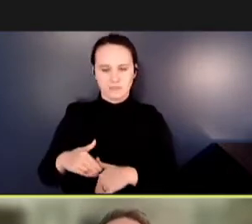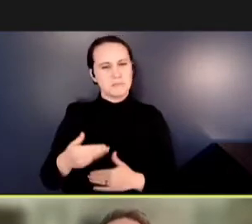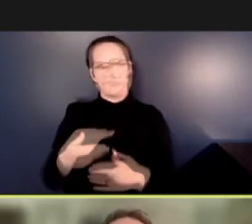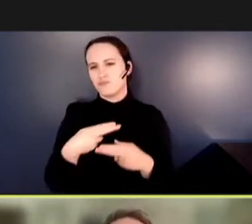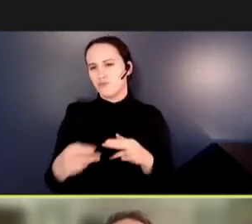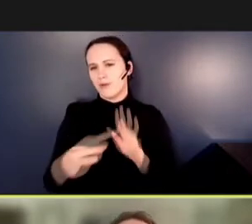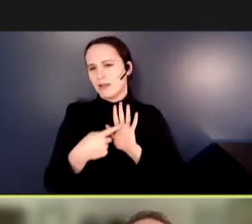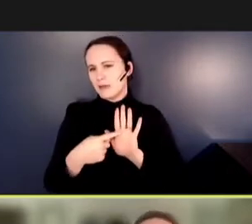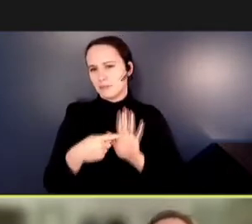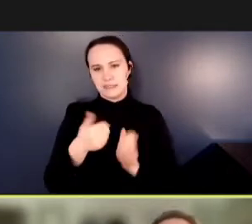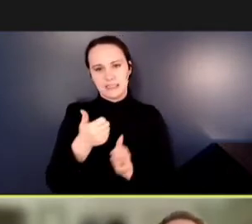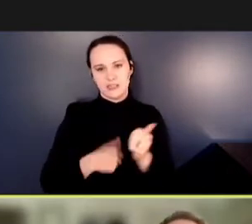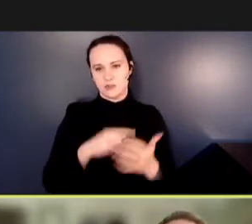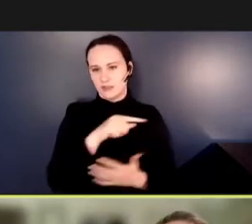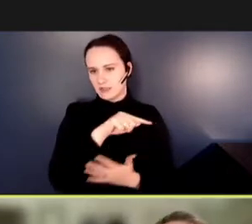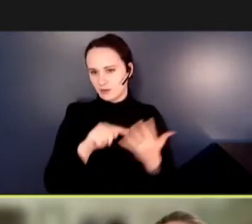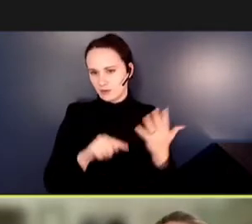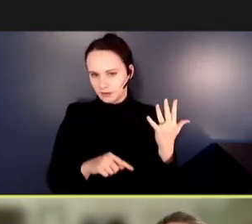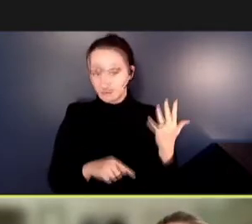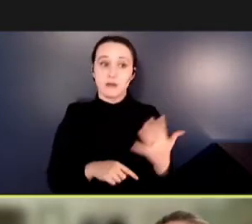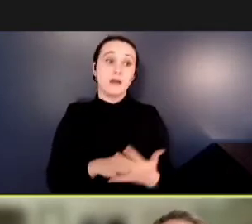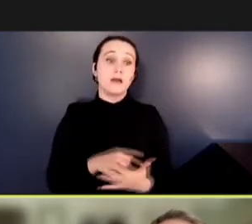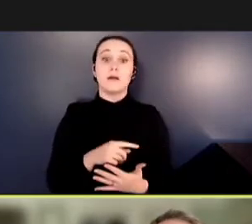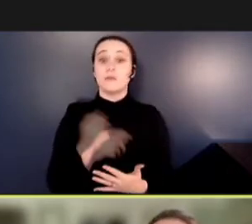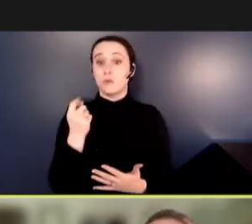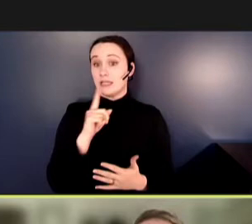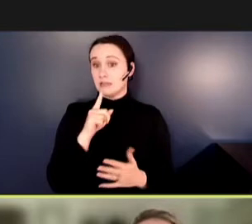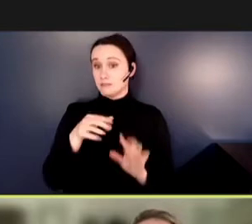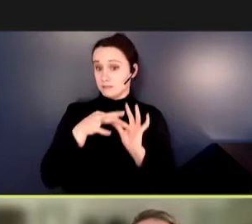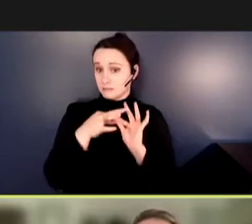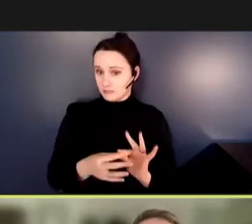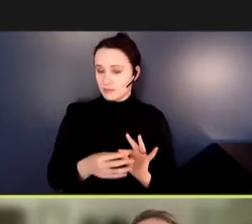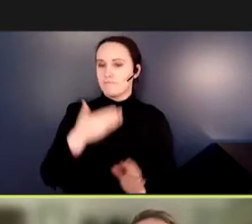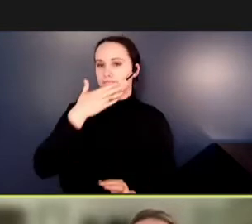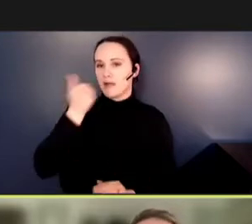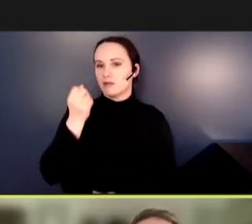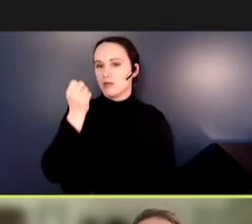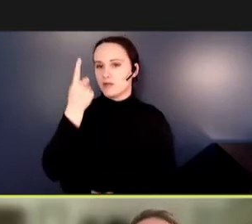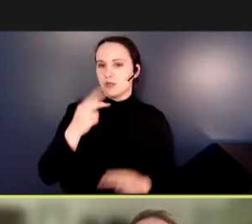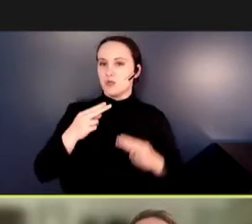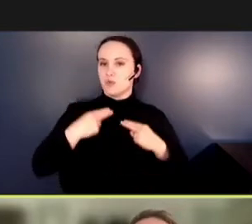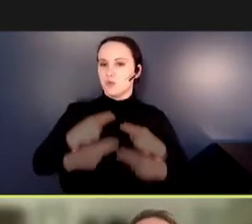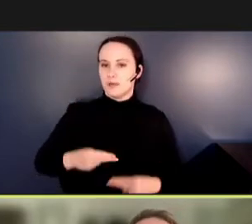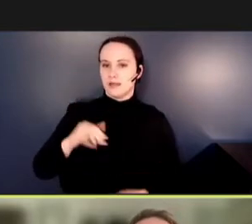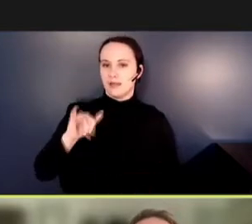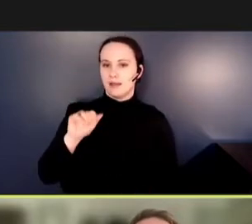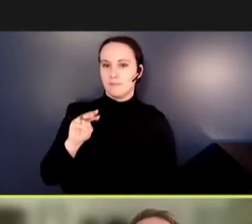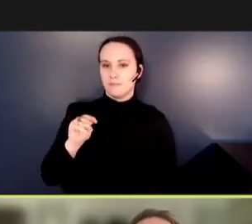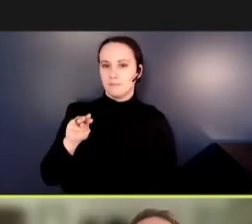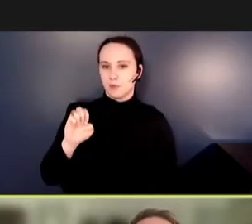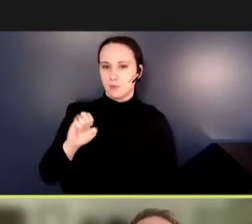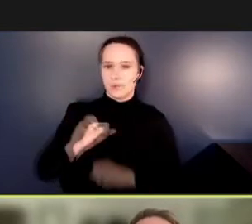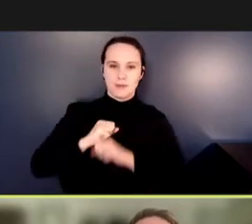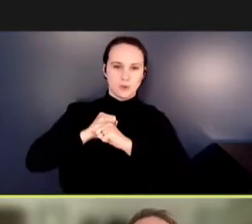areas, but they relate to our ability to better understand human immunity. and have interventions